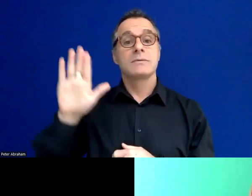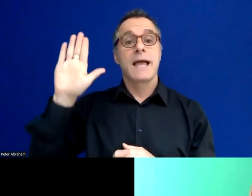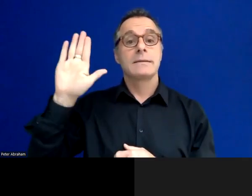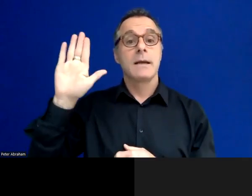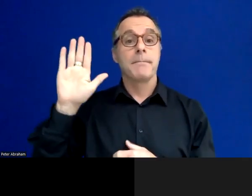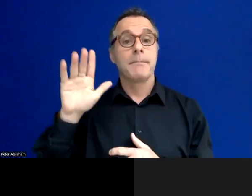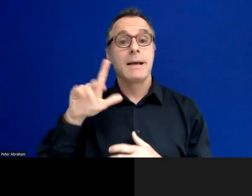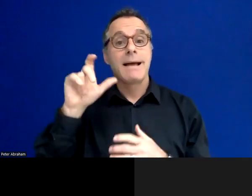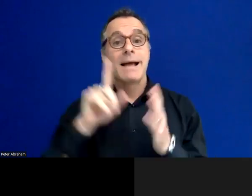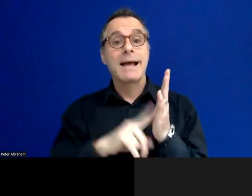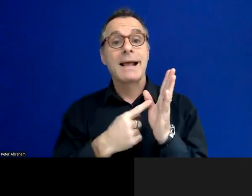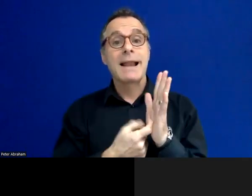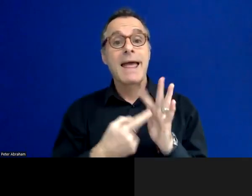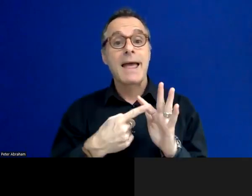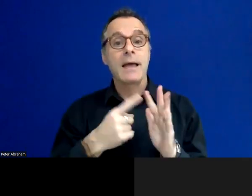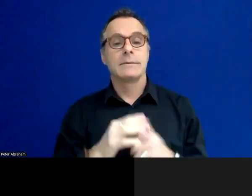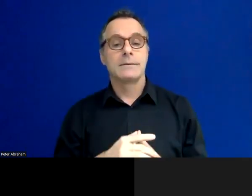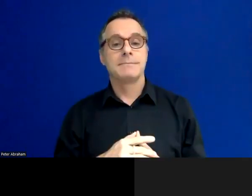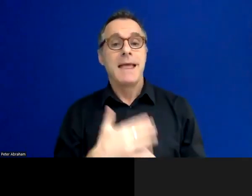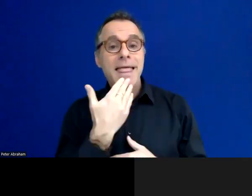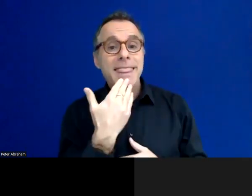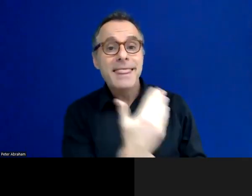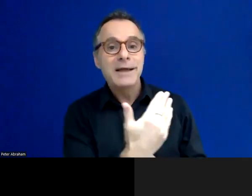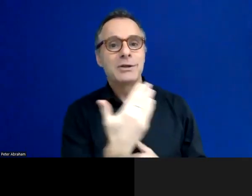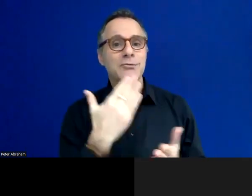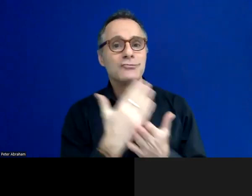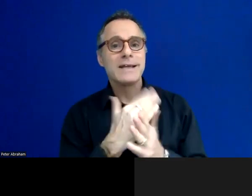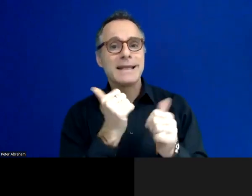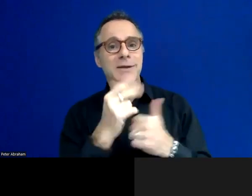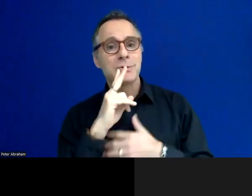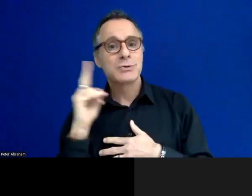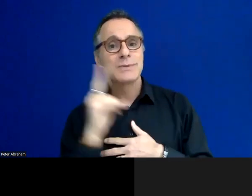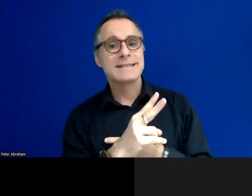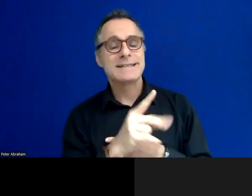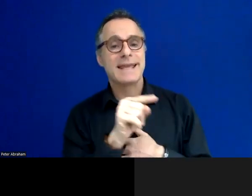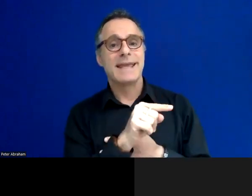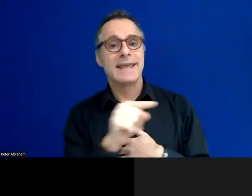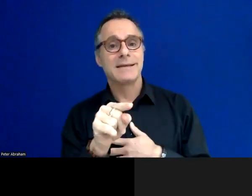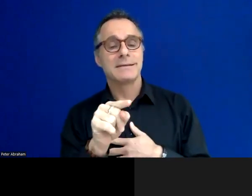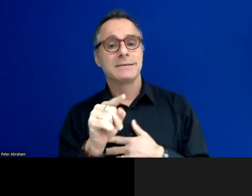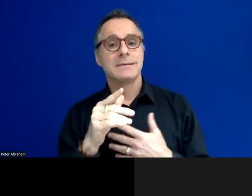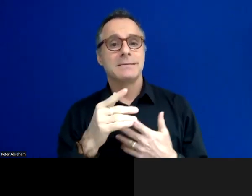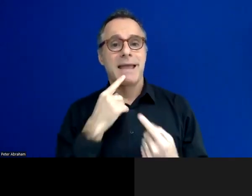Clair: Oh yeah, it was just to say thank you. It was really good to see. I didn't realise about your connection with Hannah Frank and,